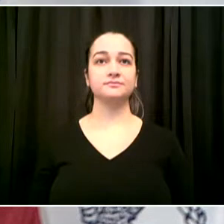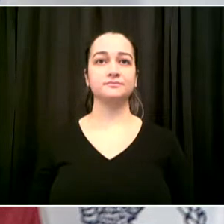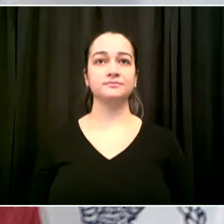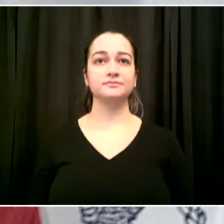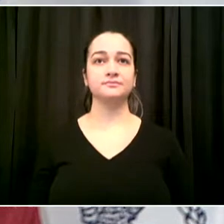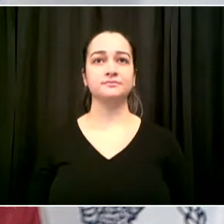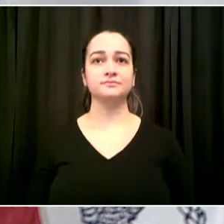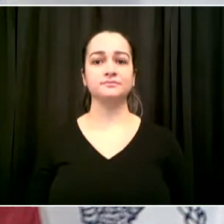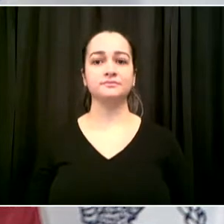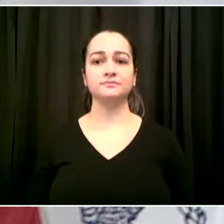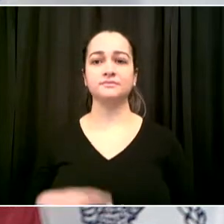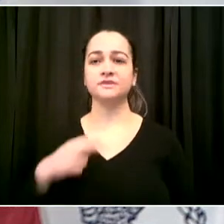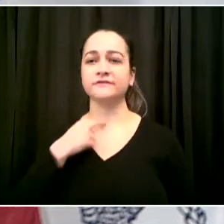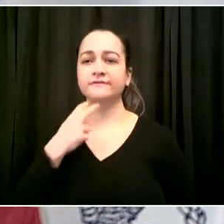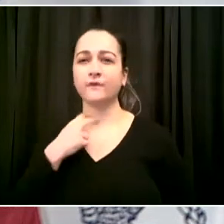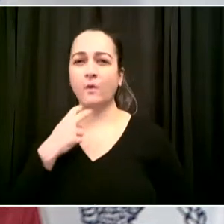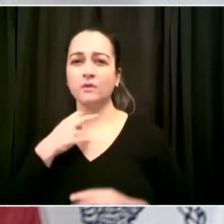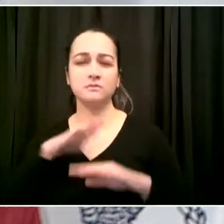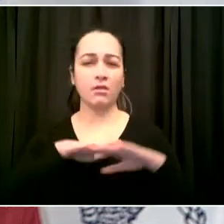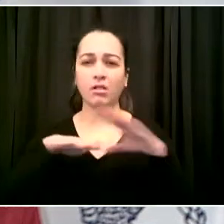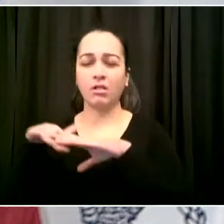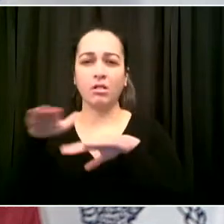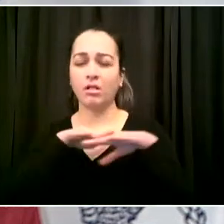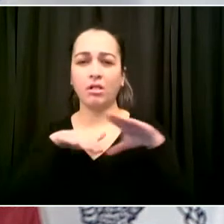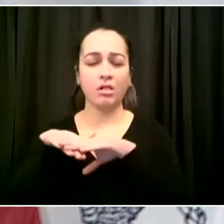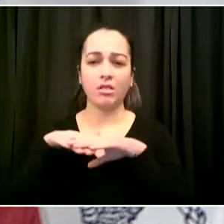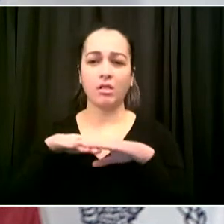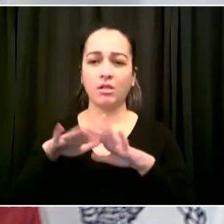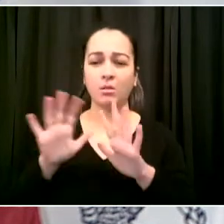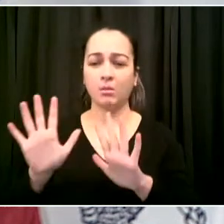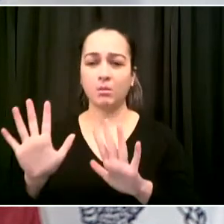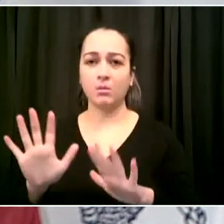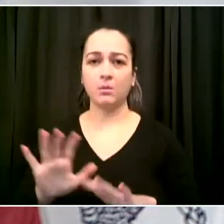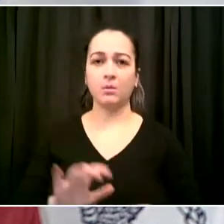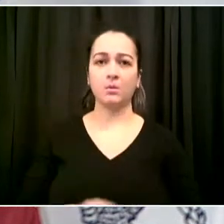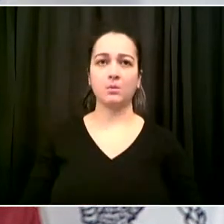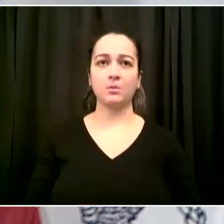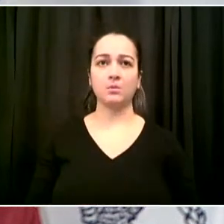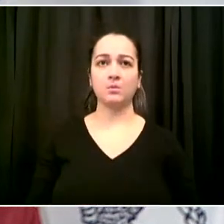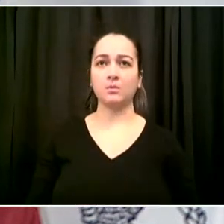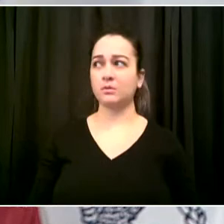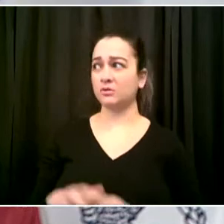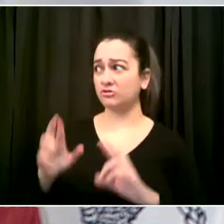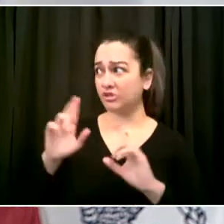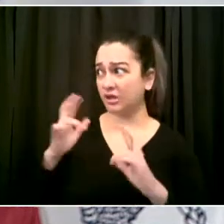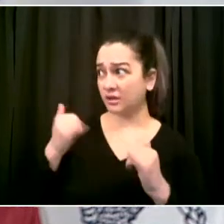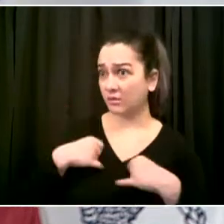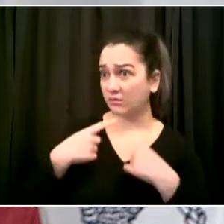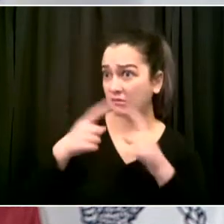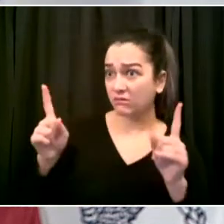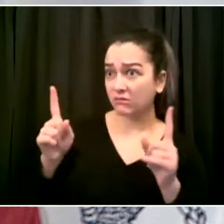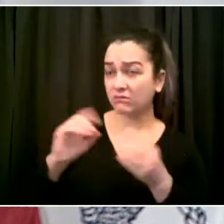DO THE INDICATORS.